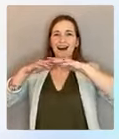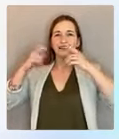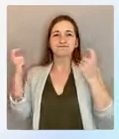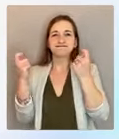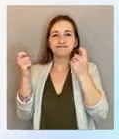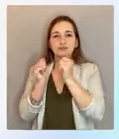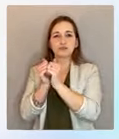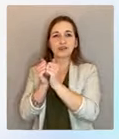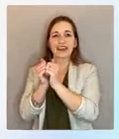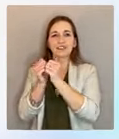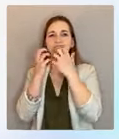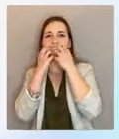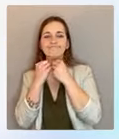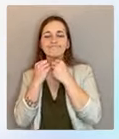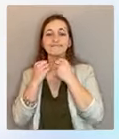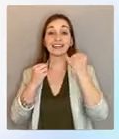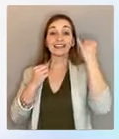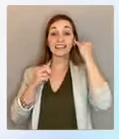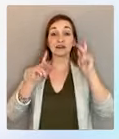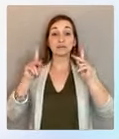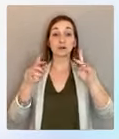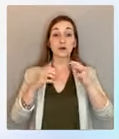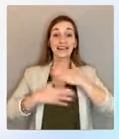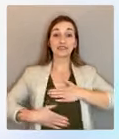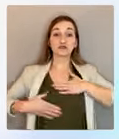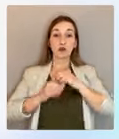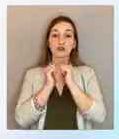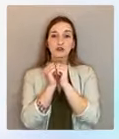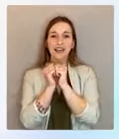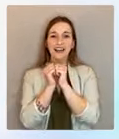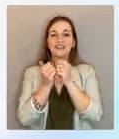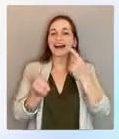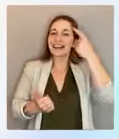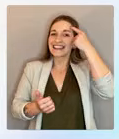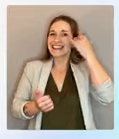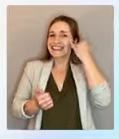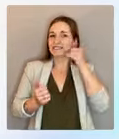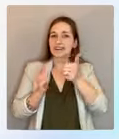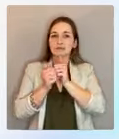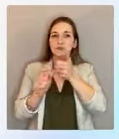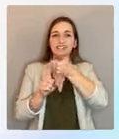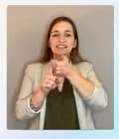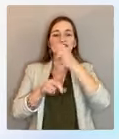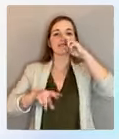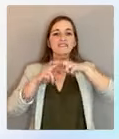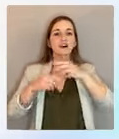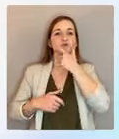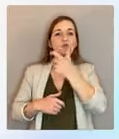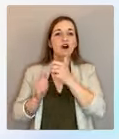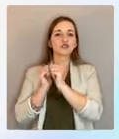You know, if culture is something that people enjoy together, I think if the sport is fun to watch with other people, the rest will follow.